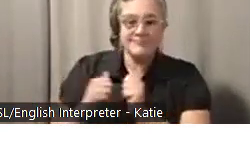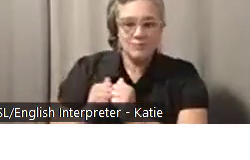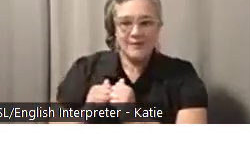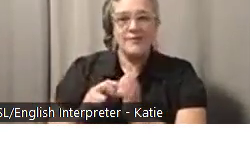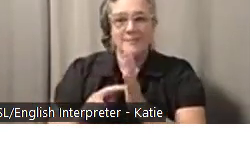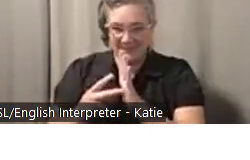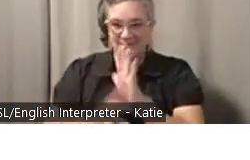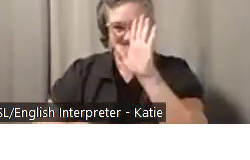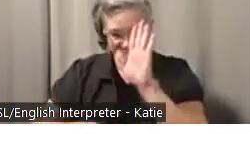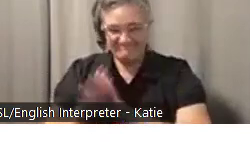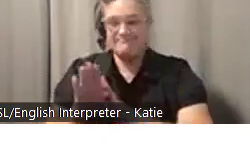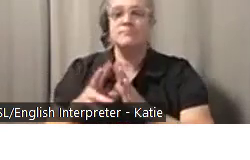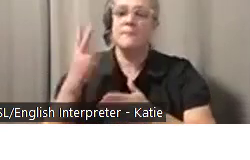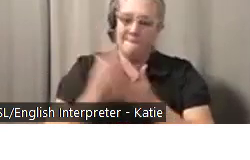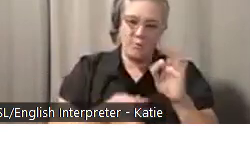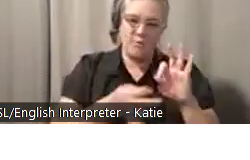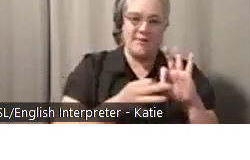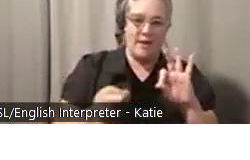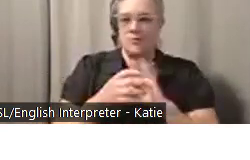You're strengthening both language and literacy.